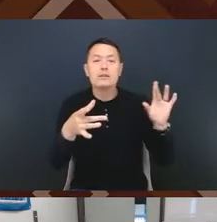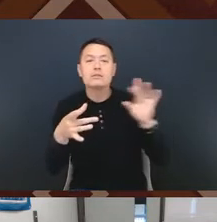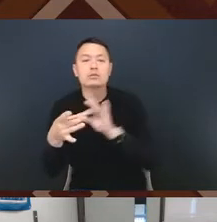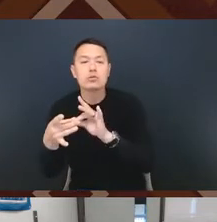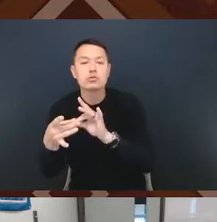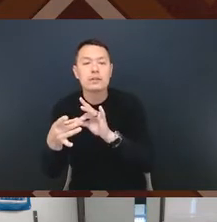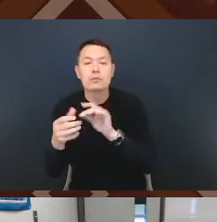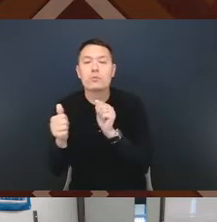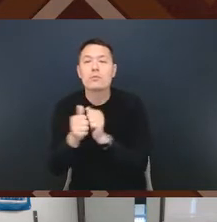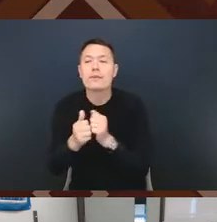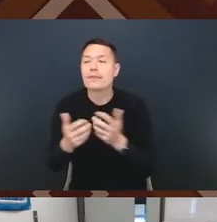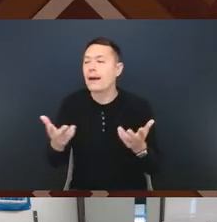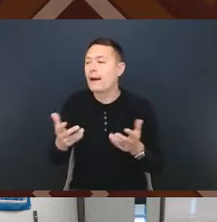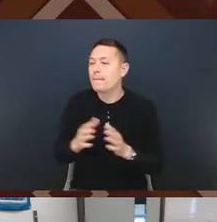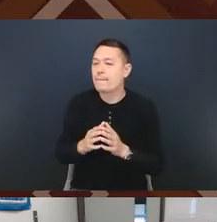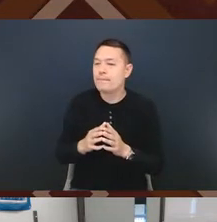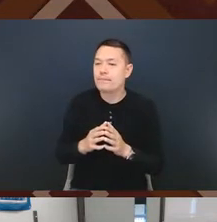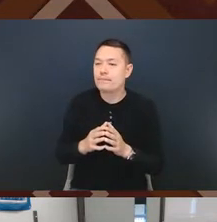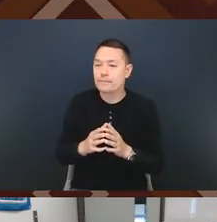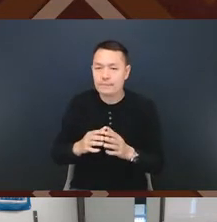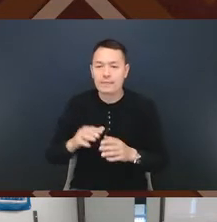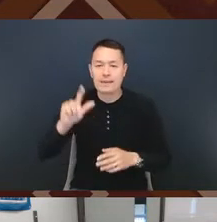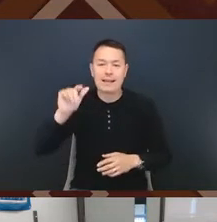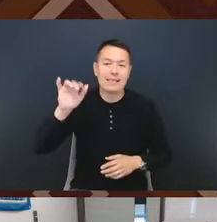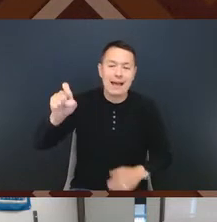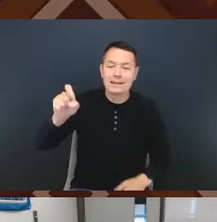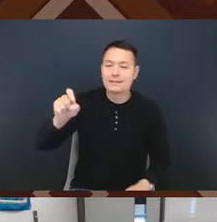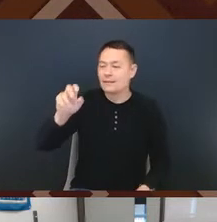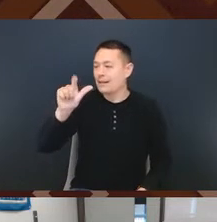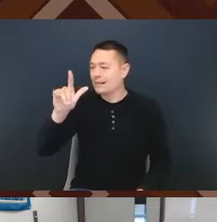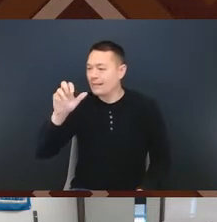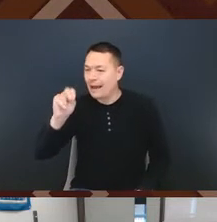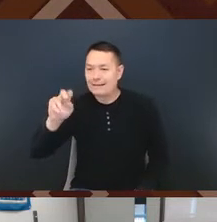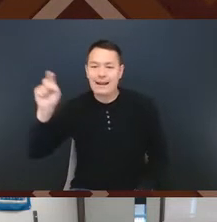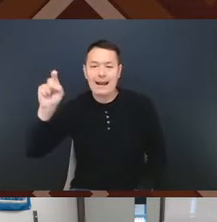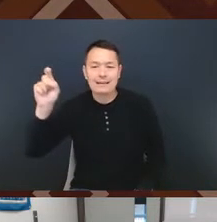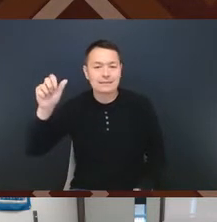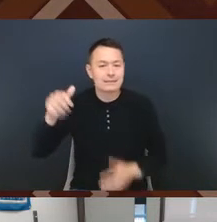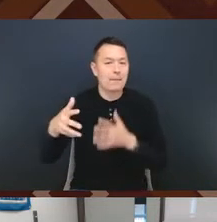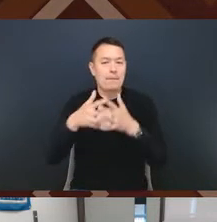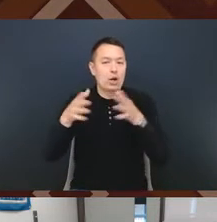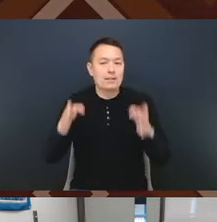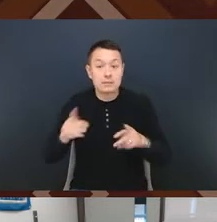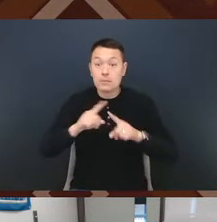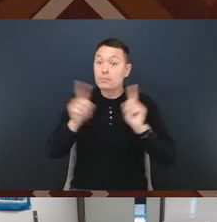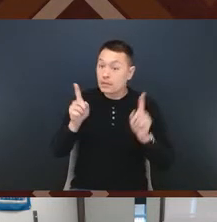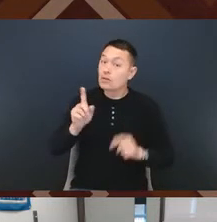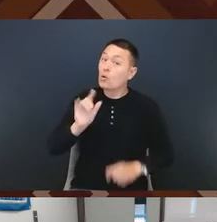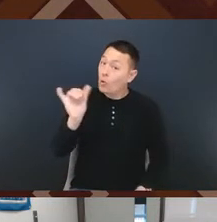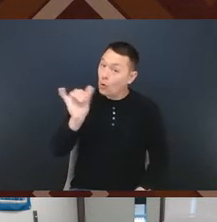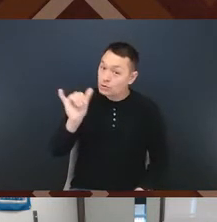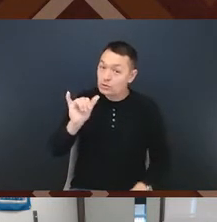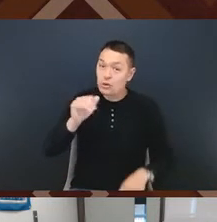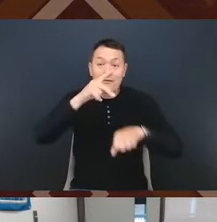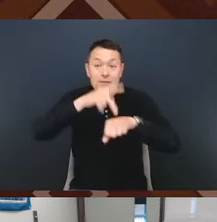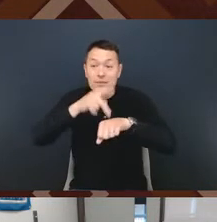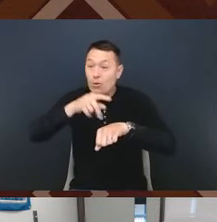with Latin Americans. But but very much the Filipinos were there as well.